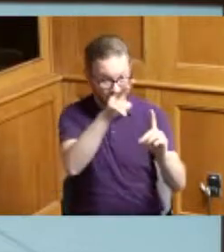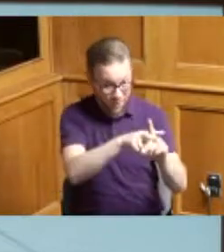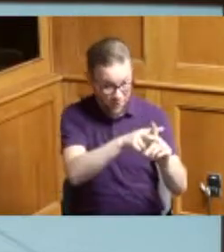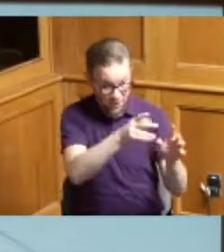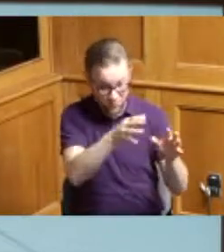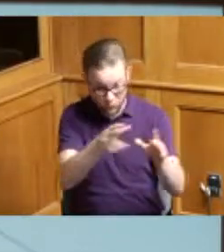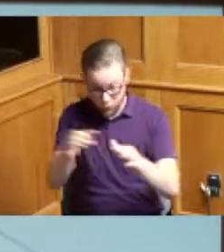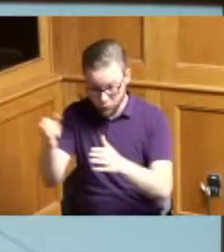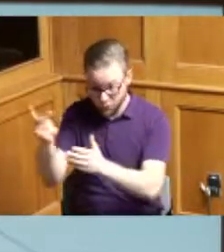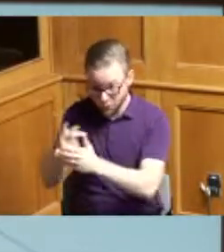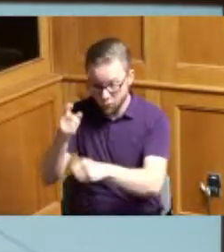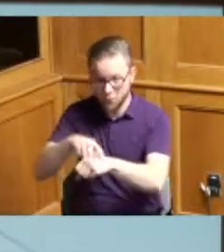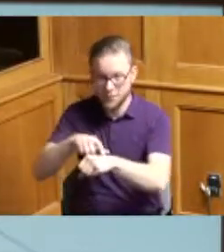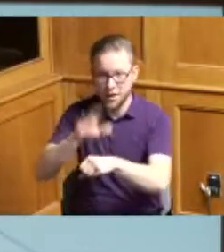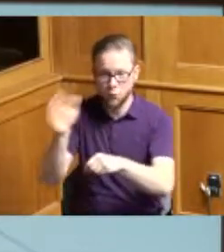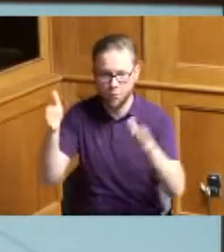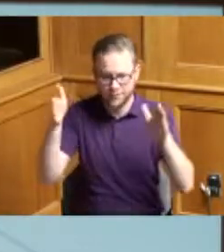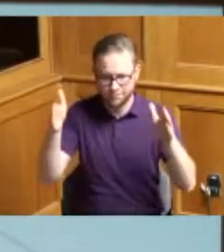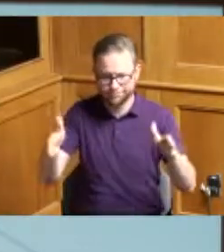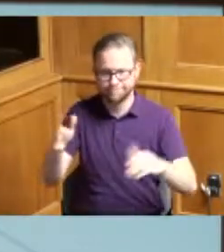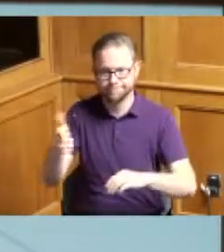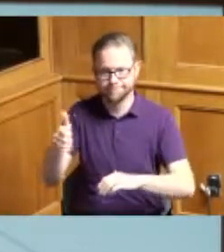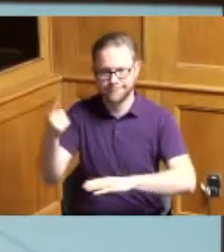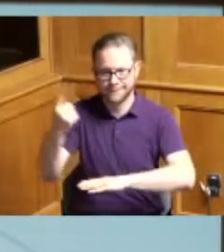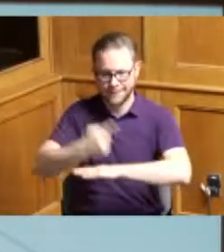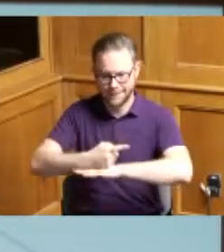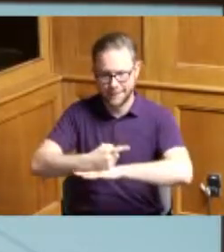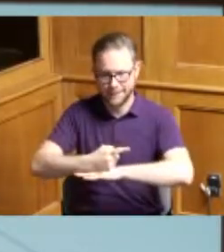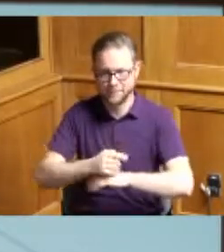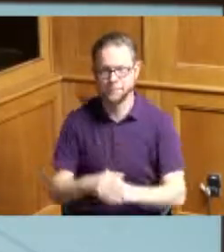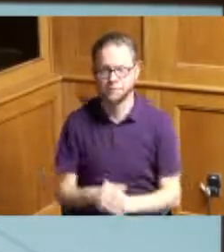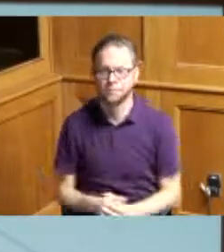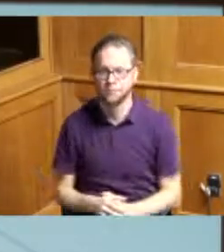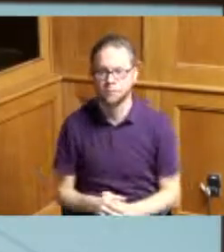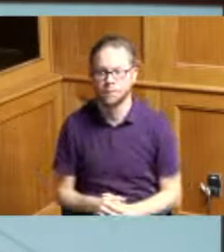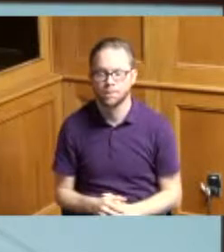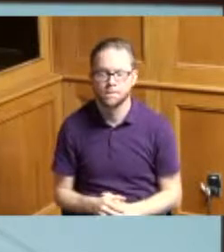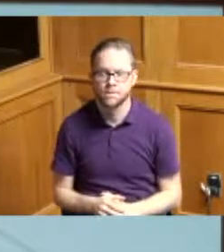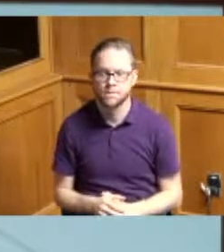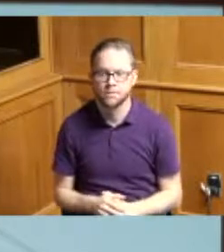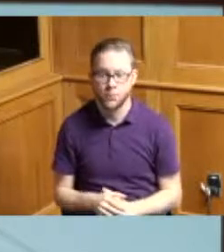right now based on where we've been and what our progress is currently we're ahead of schedule with